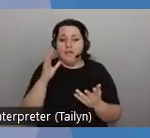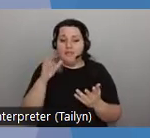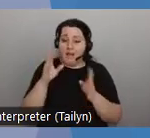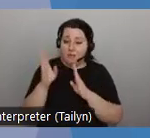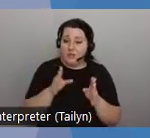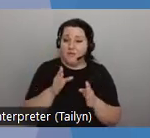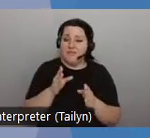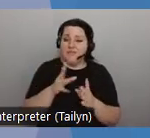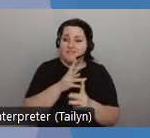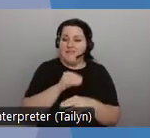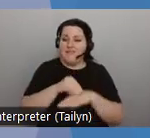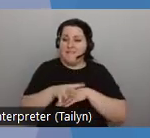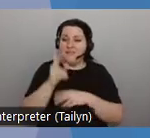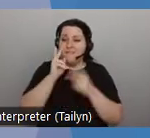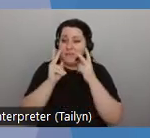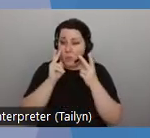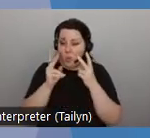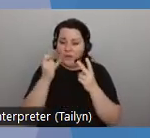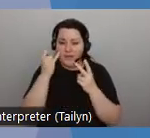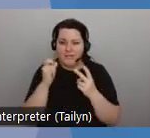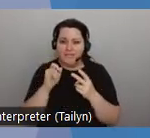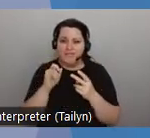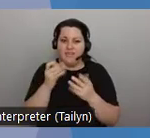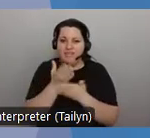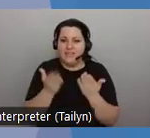. You do need to get a bit creative with it though because